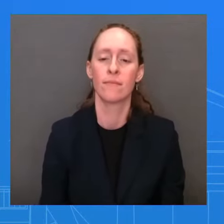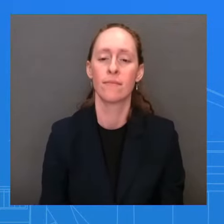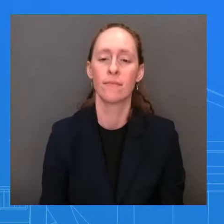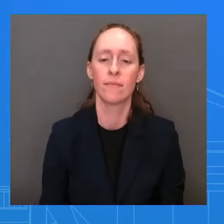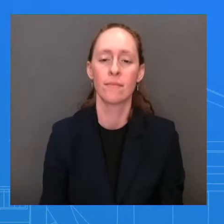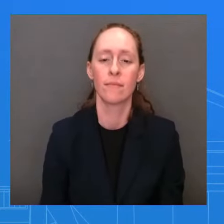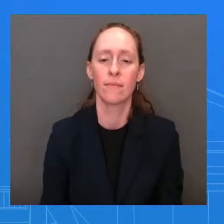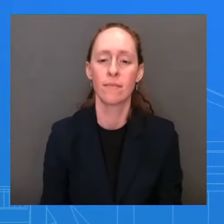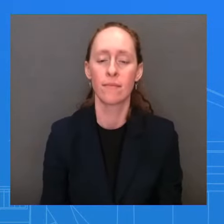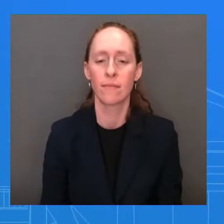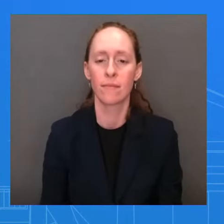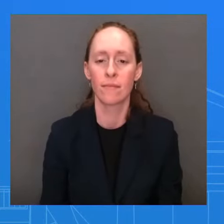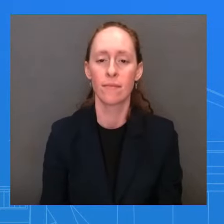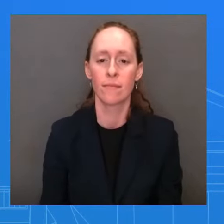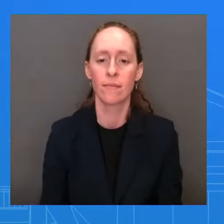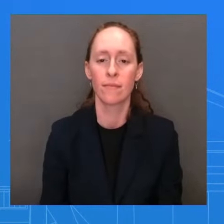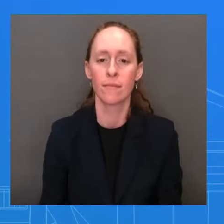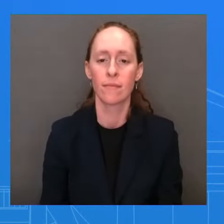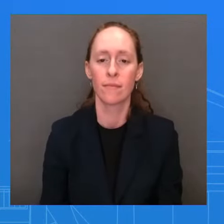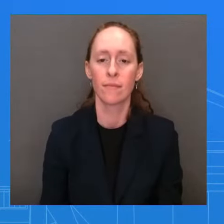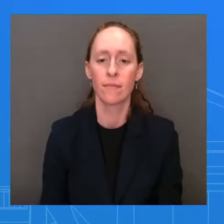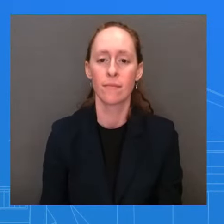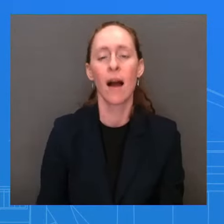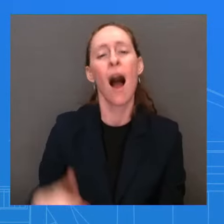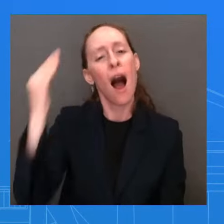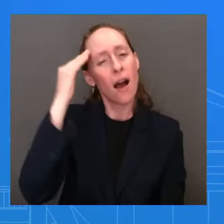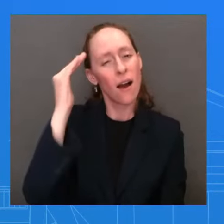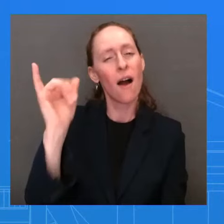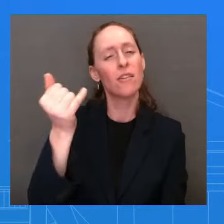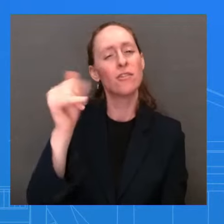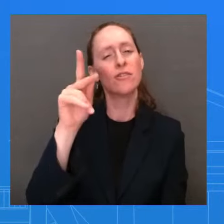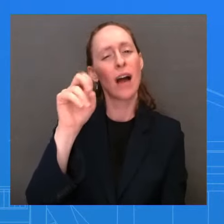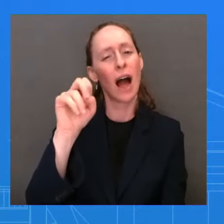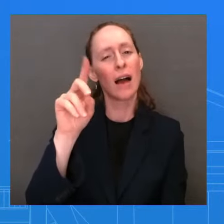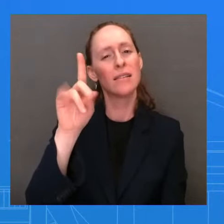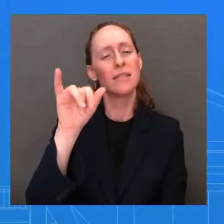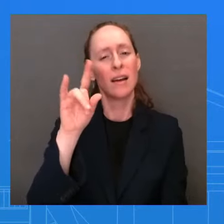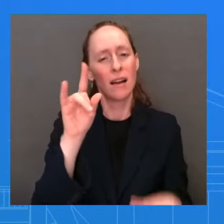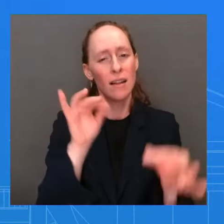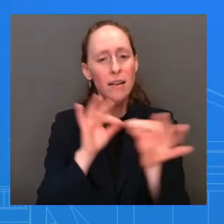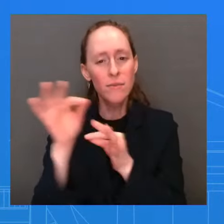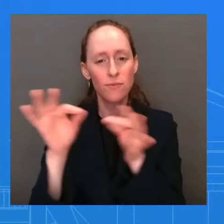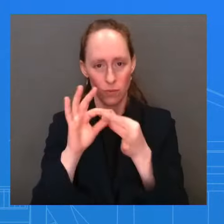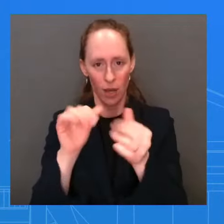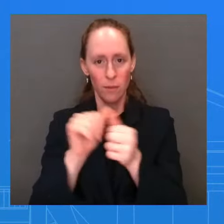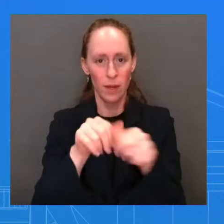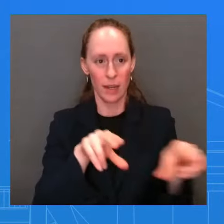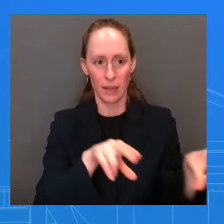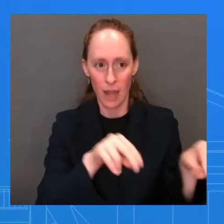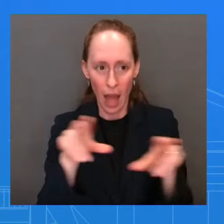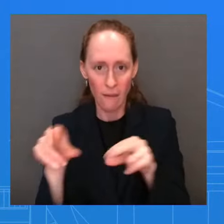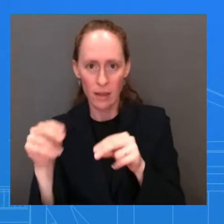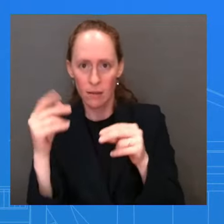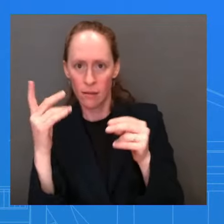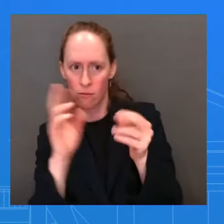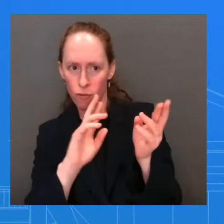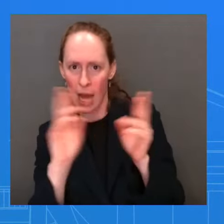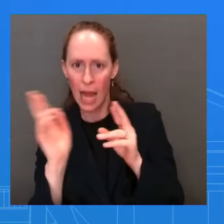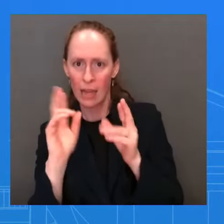we're moving naval assets within the region to assist with potential contingency off the coast of Port of Sudan -- Sudan.